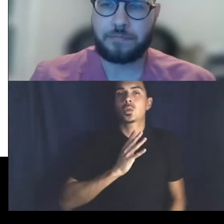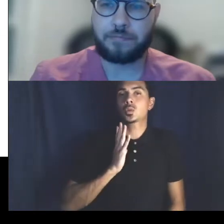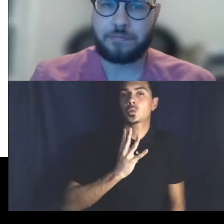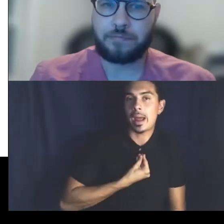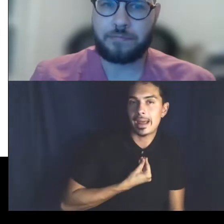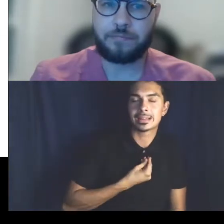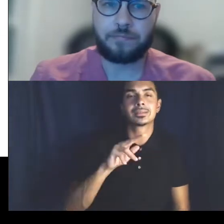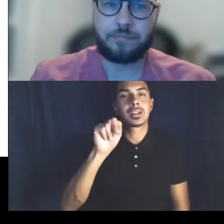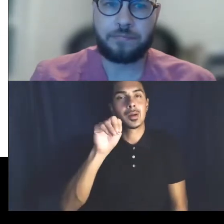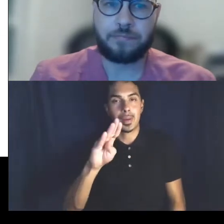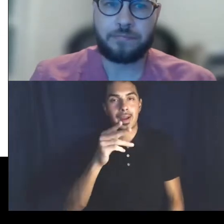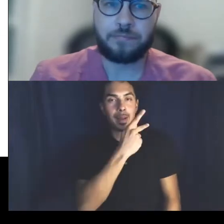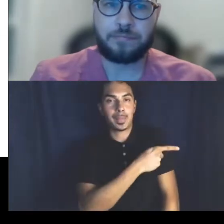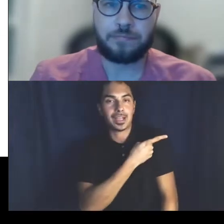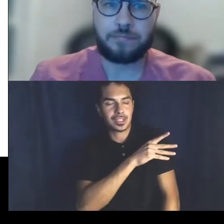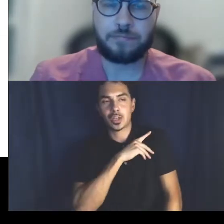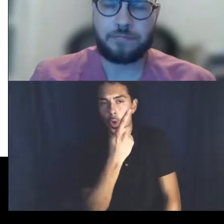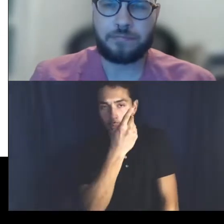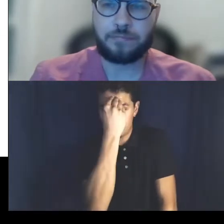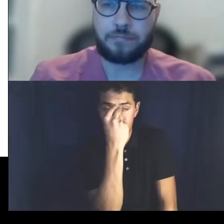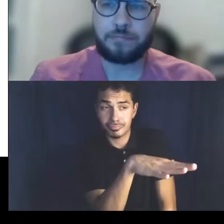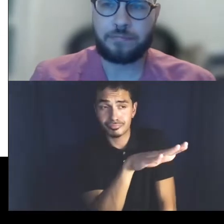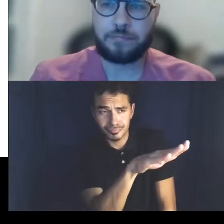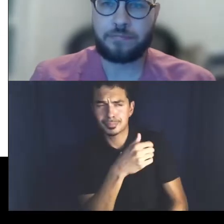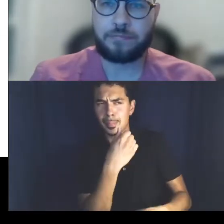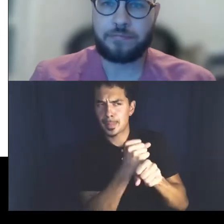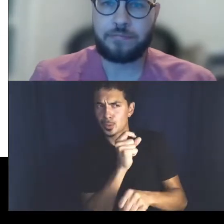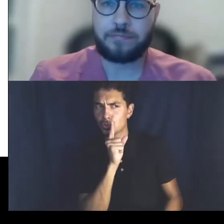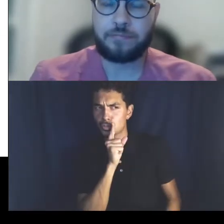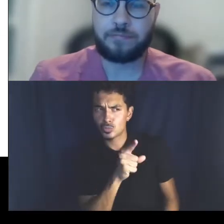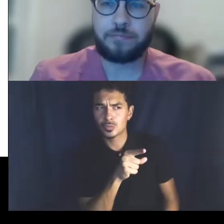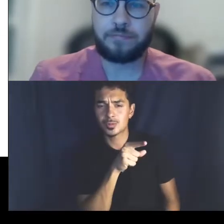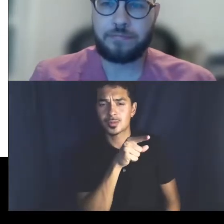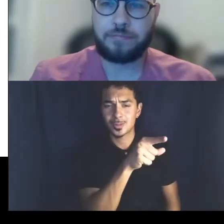I always talk about, make sure that you're not only talking